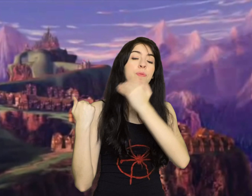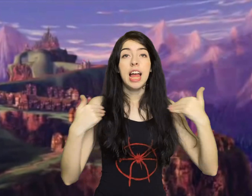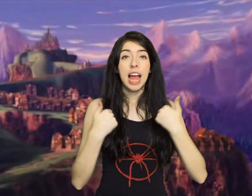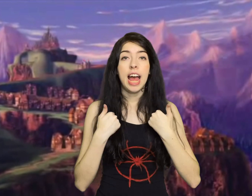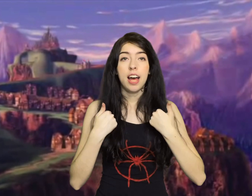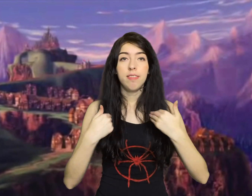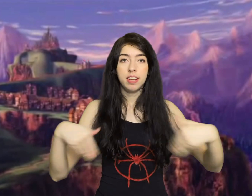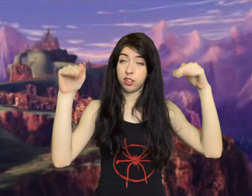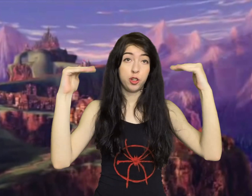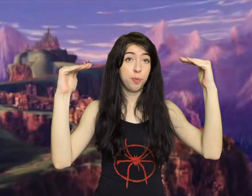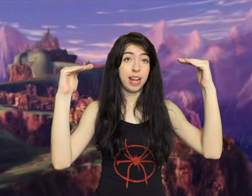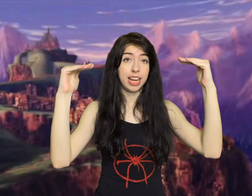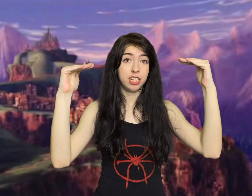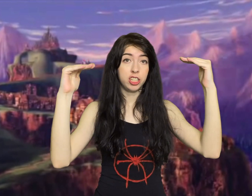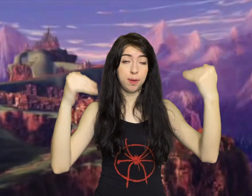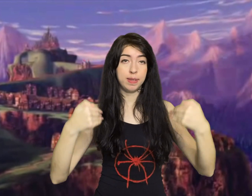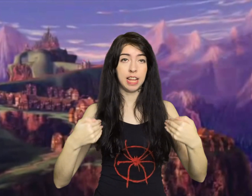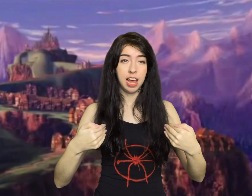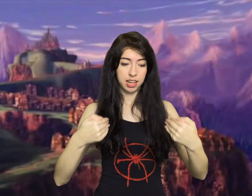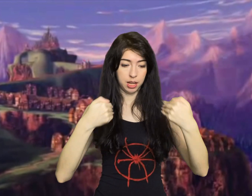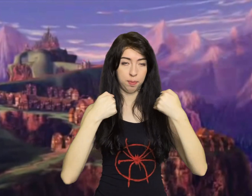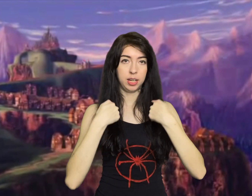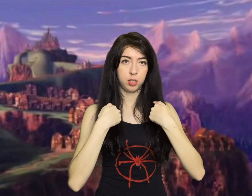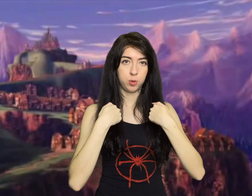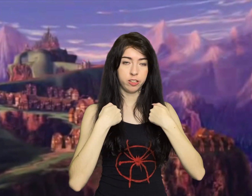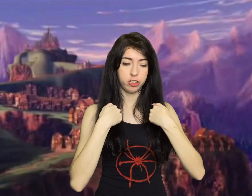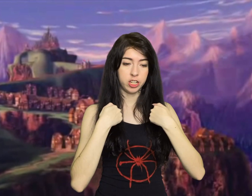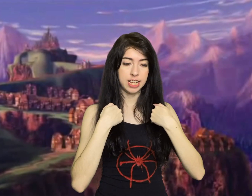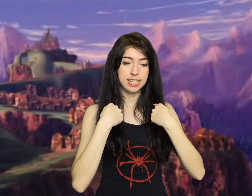HAVE two bent handshapes coming towards your chest